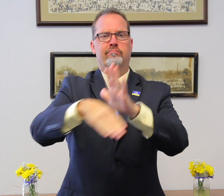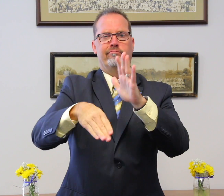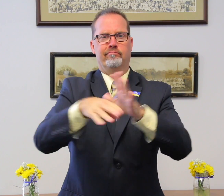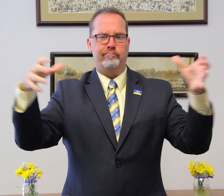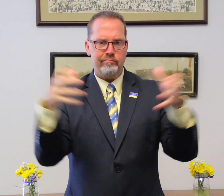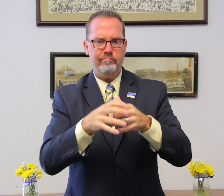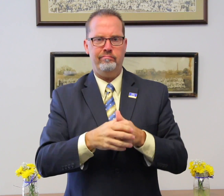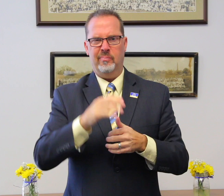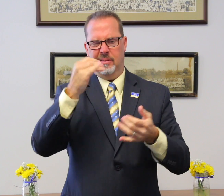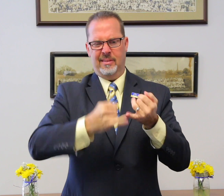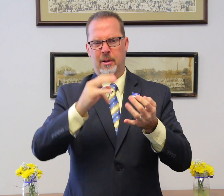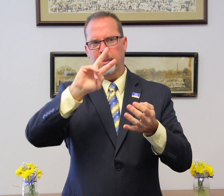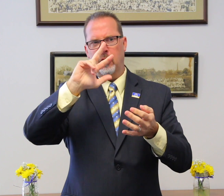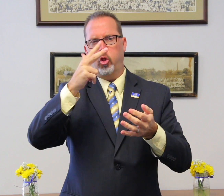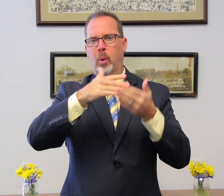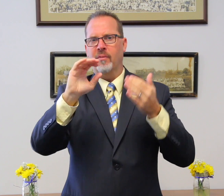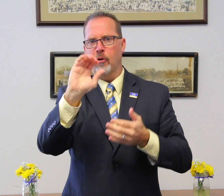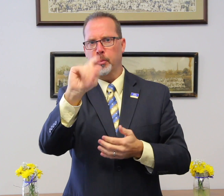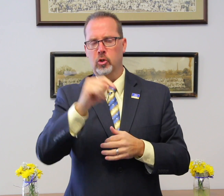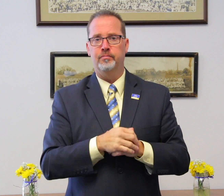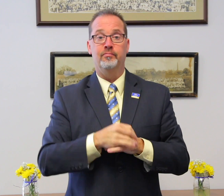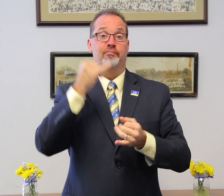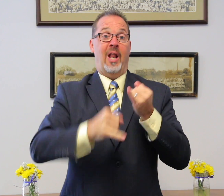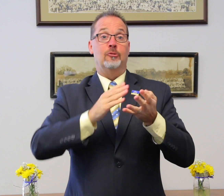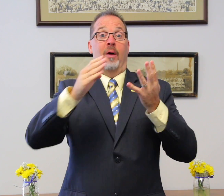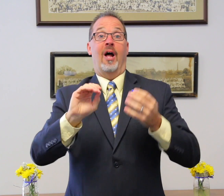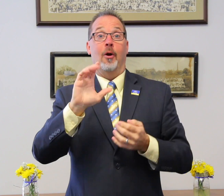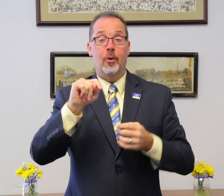there the third week of October. Then, the last week of October we